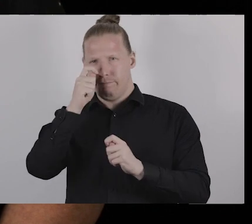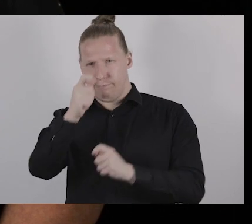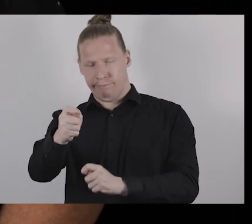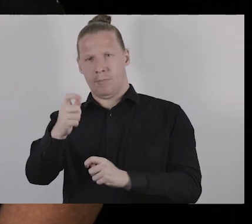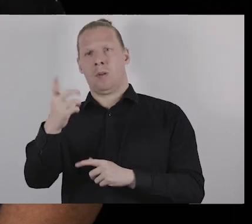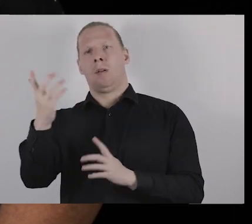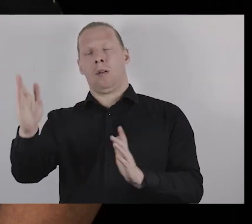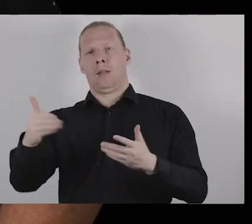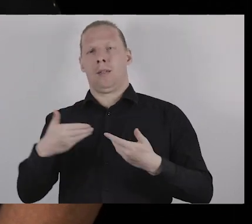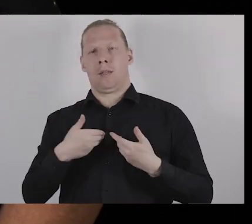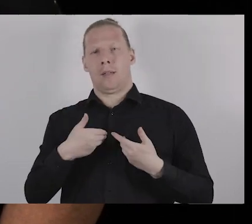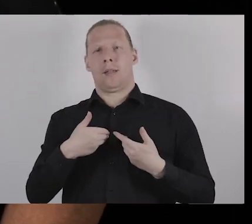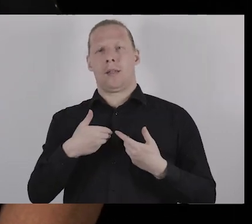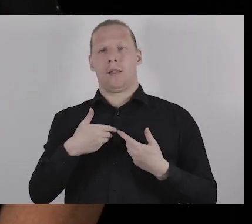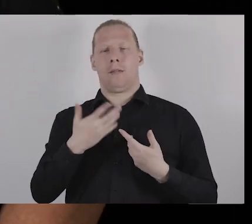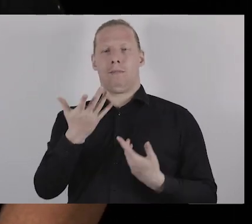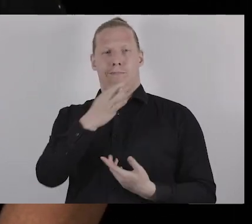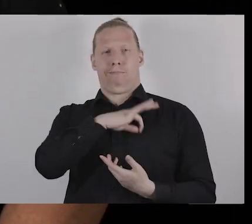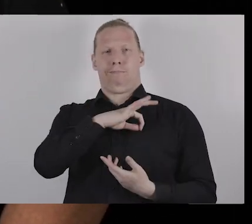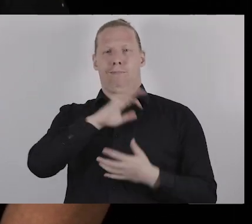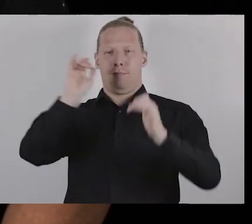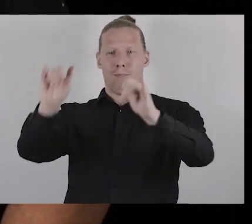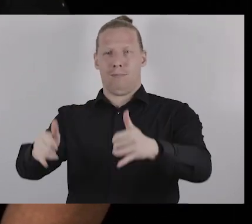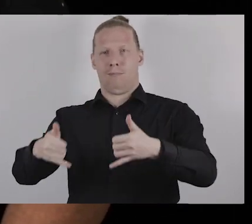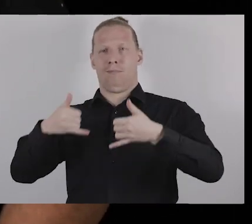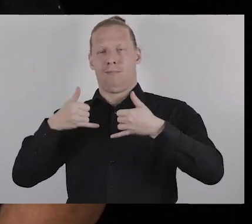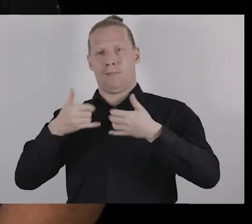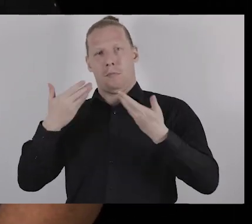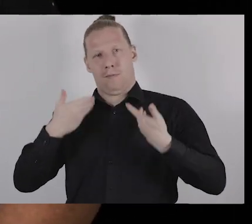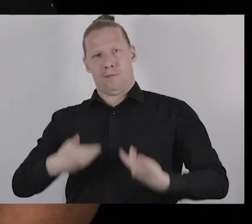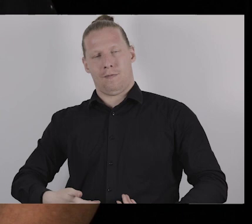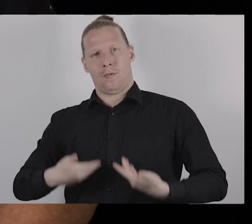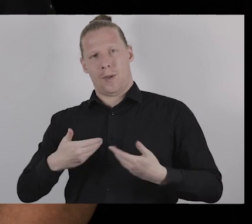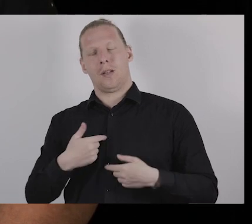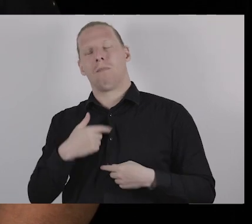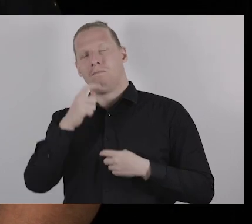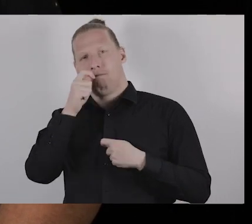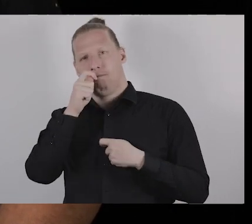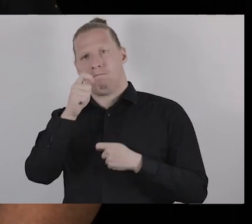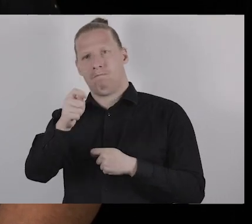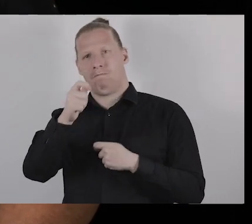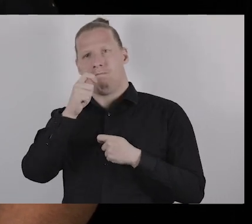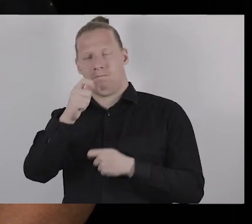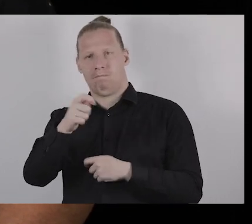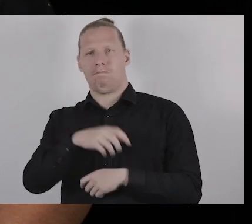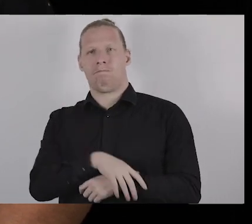Te Papa, you honour me by presenting me with this award. I thank you.